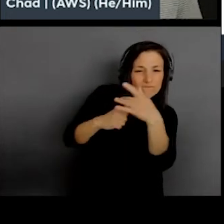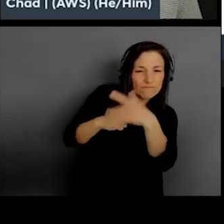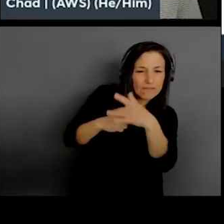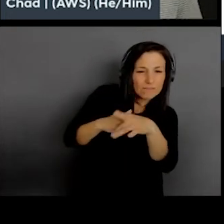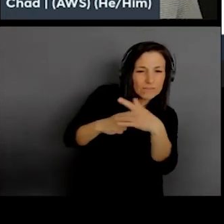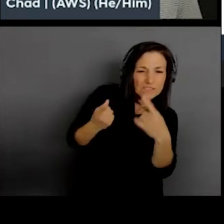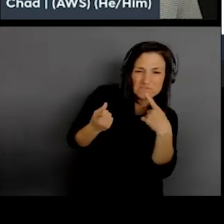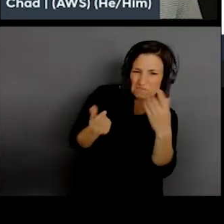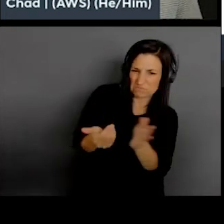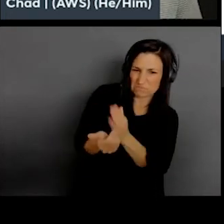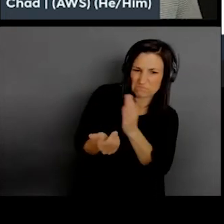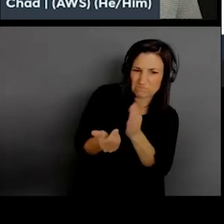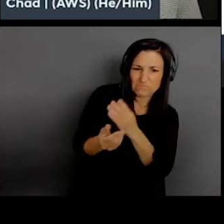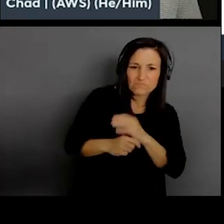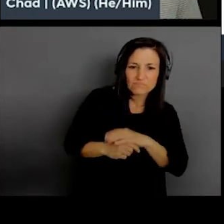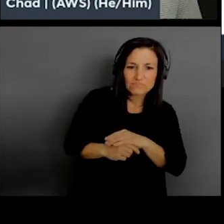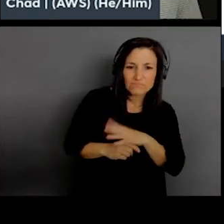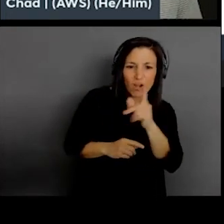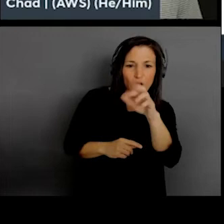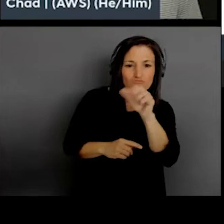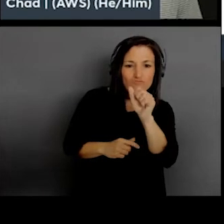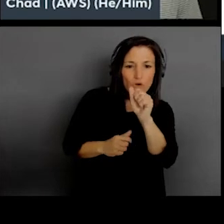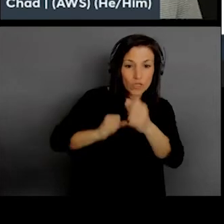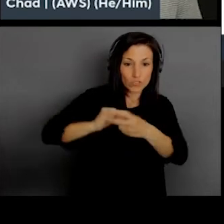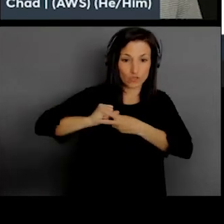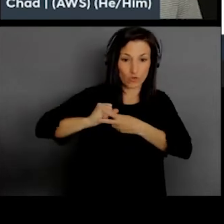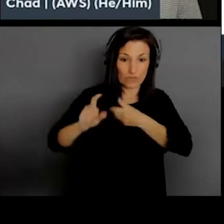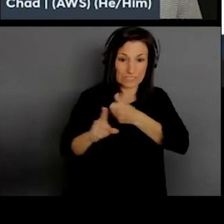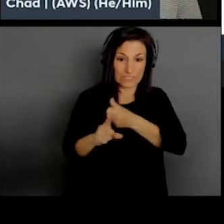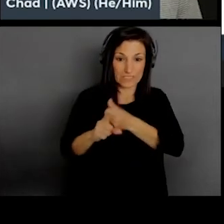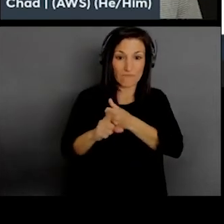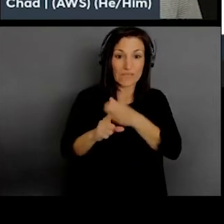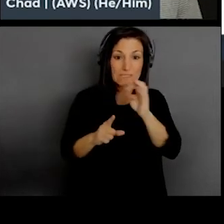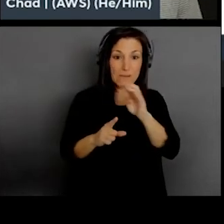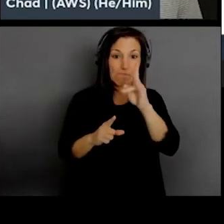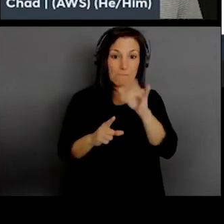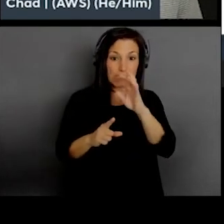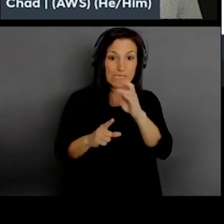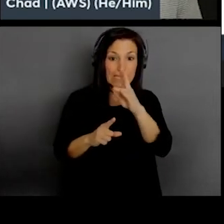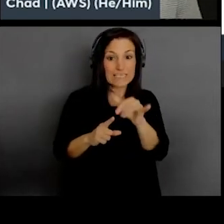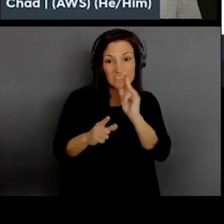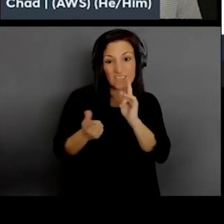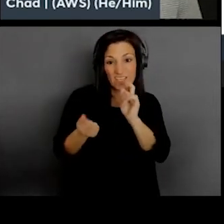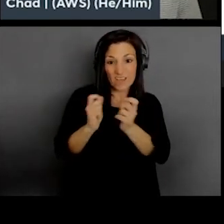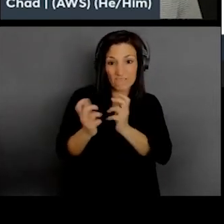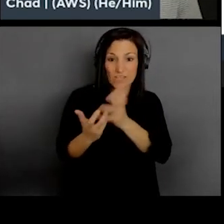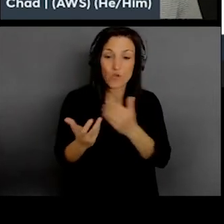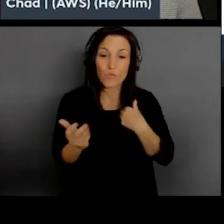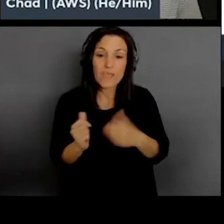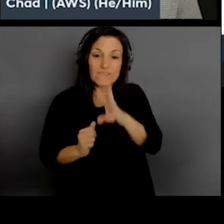Aurora storage itself is a Multi-AZ configuration, we maintained six copies across three availability zones.